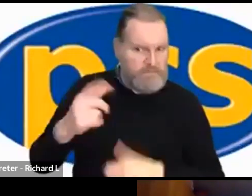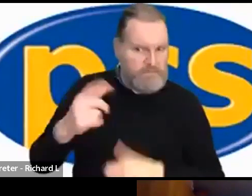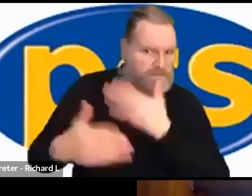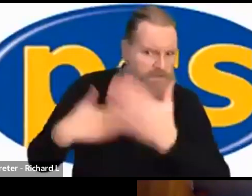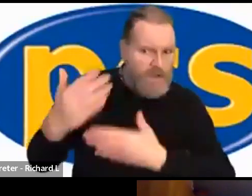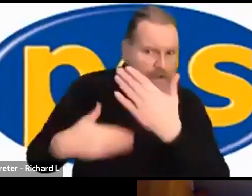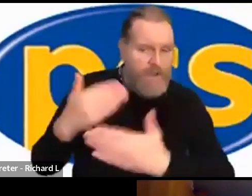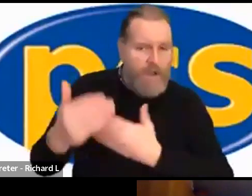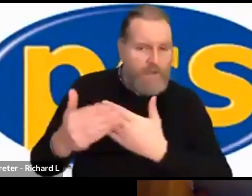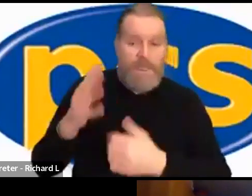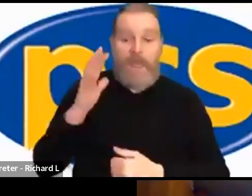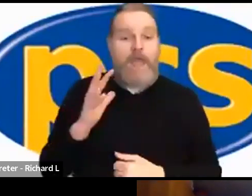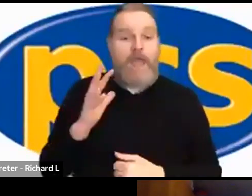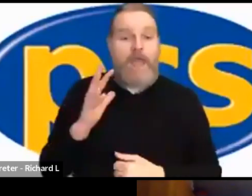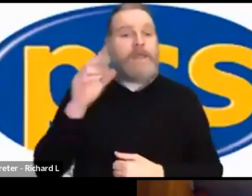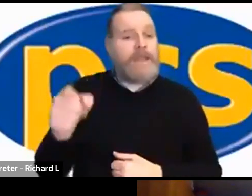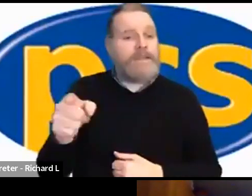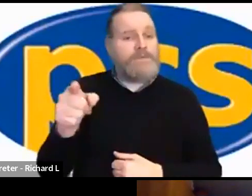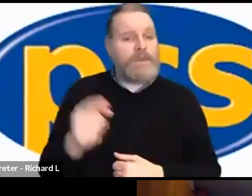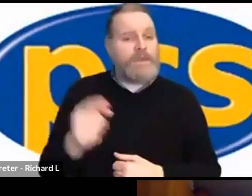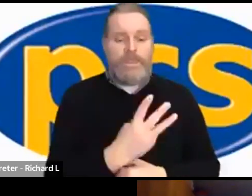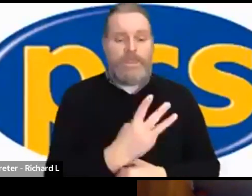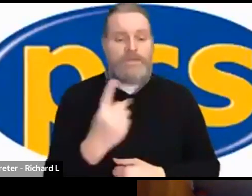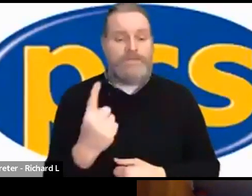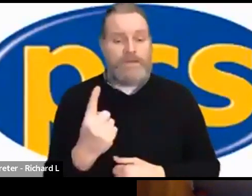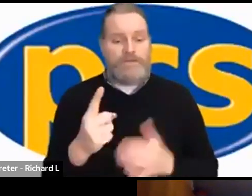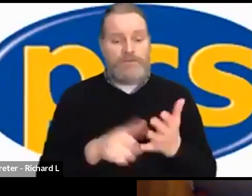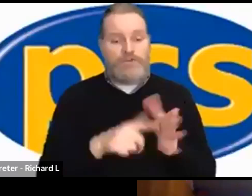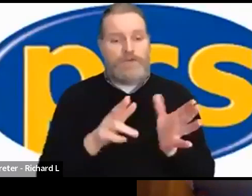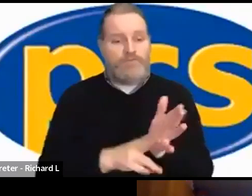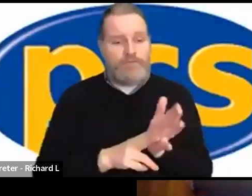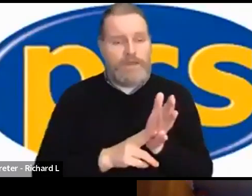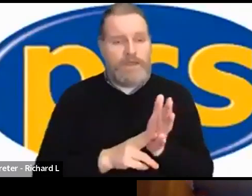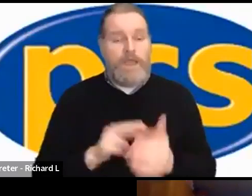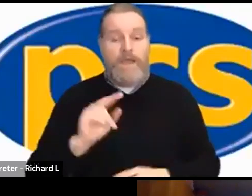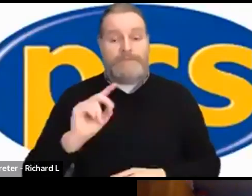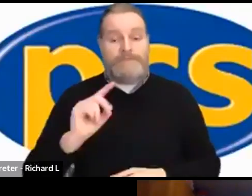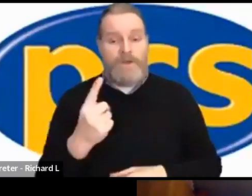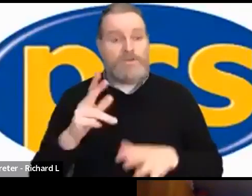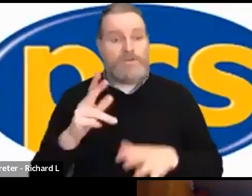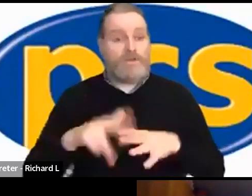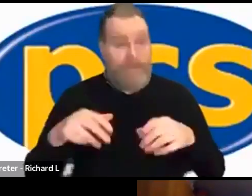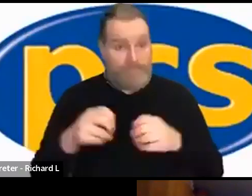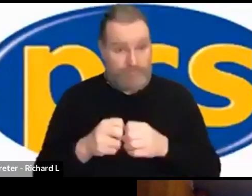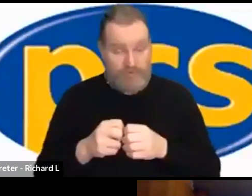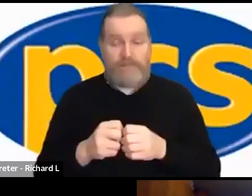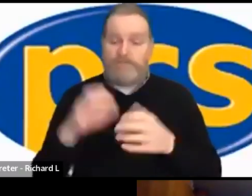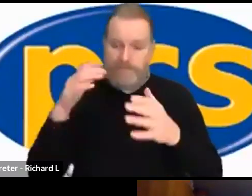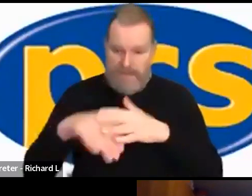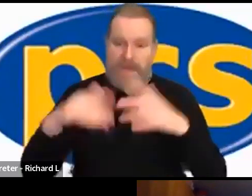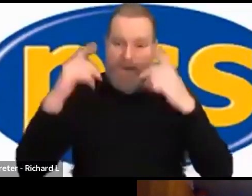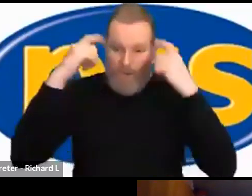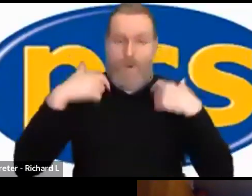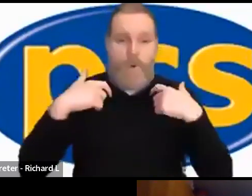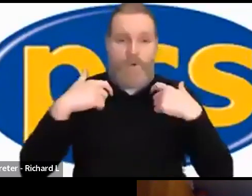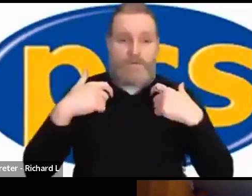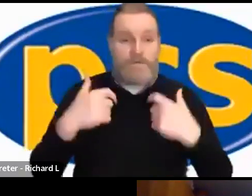the legality of what the Government is doing will be heard in the High the High Court next week on the High Court next week. On the 30 first of the 30 first of January, and the first of February, so I hope all I hope all members can see that